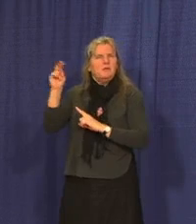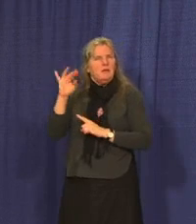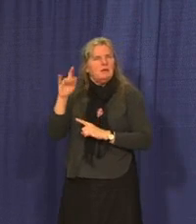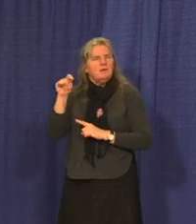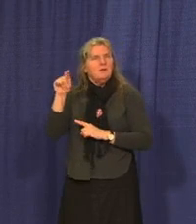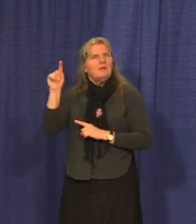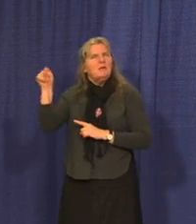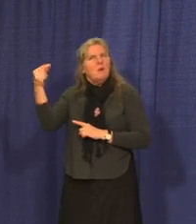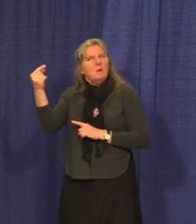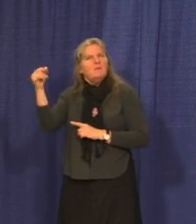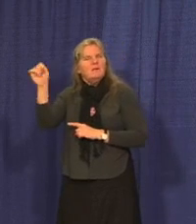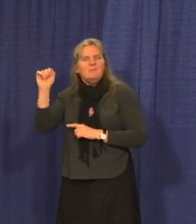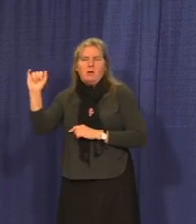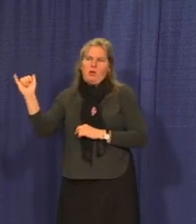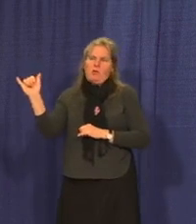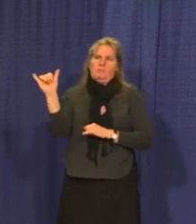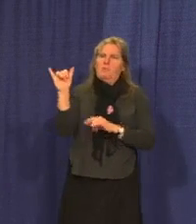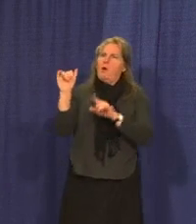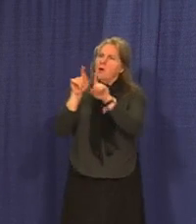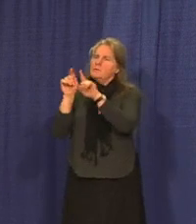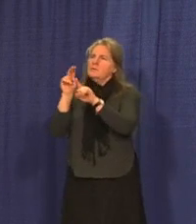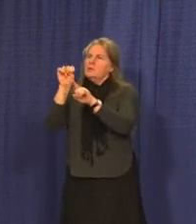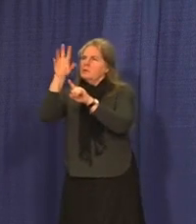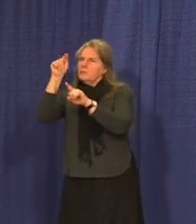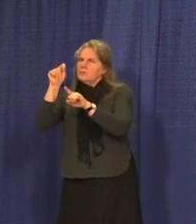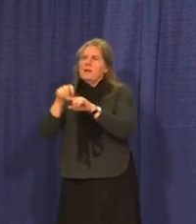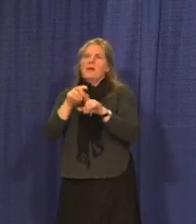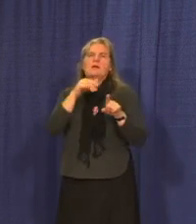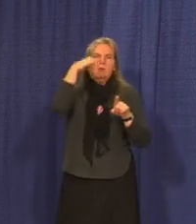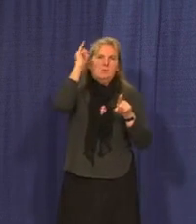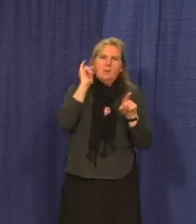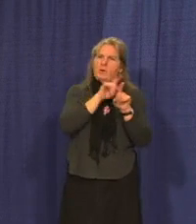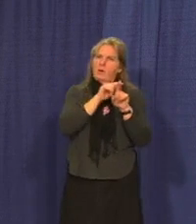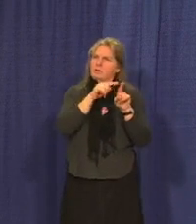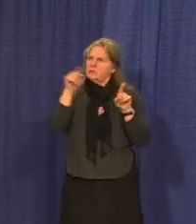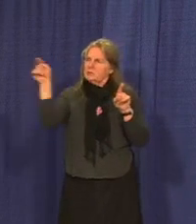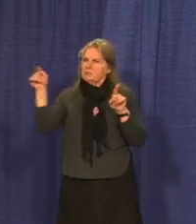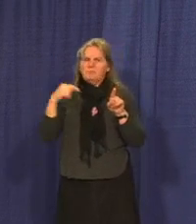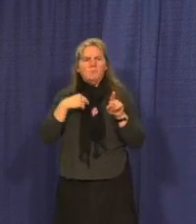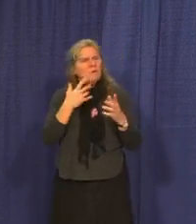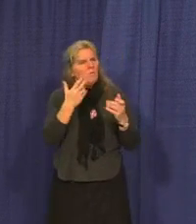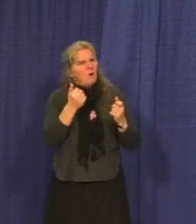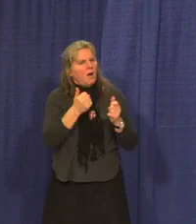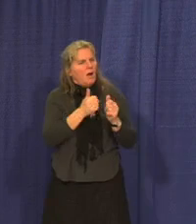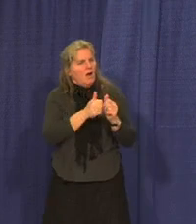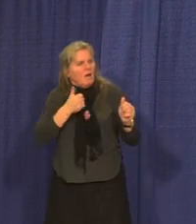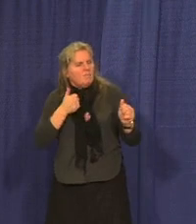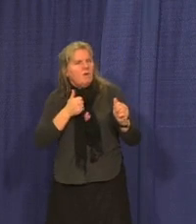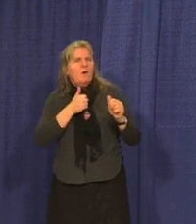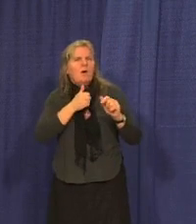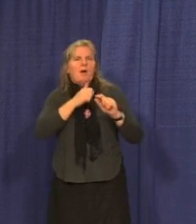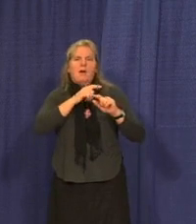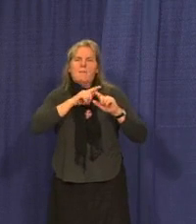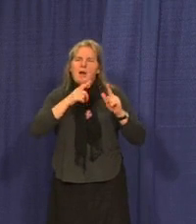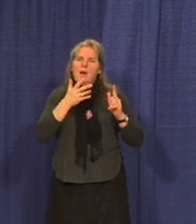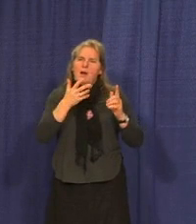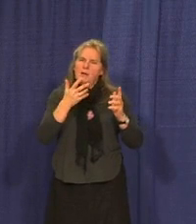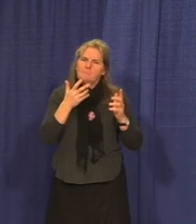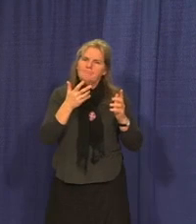talking about the unique circumstances not only just in Nunavut but in all three territories. He has always had we want to try